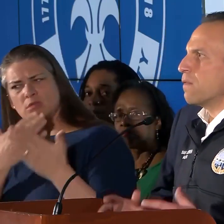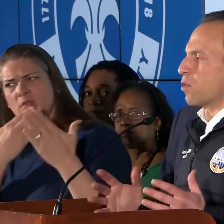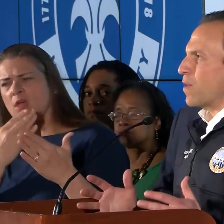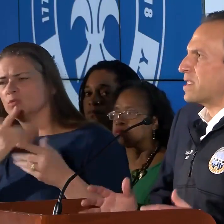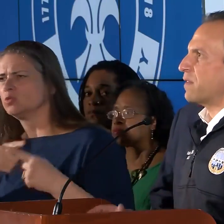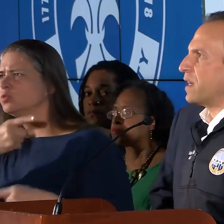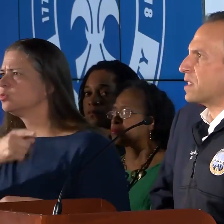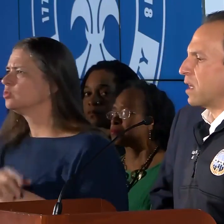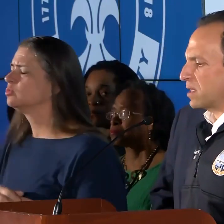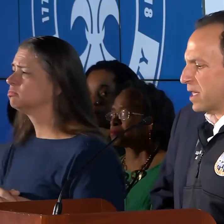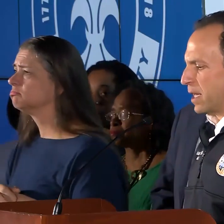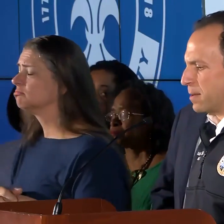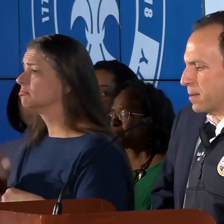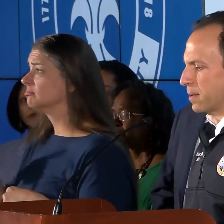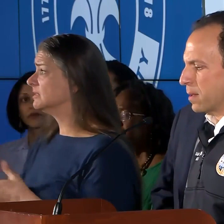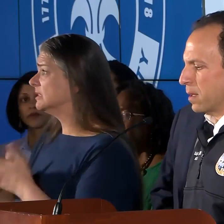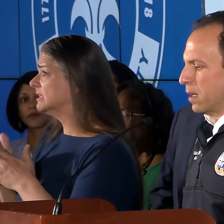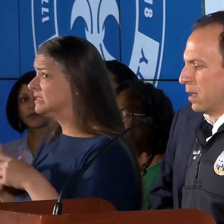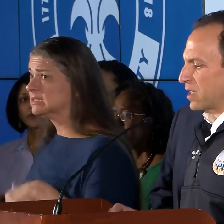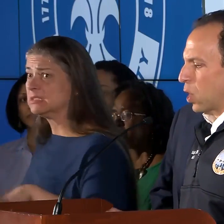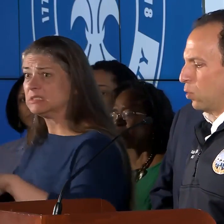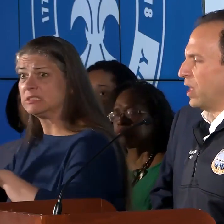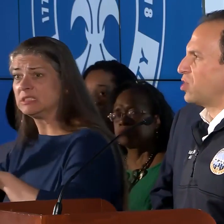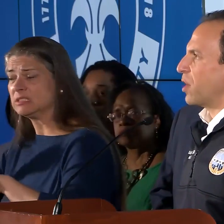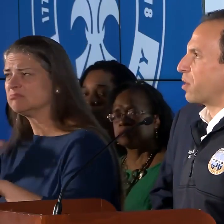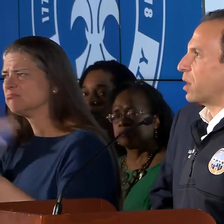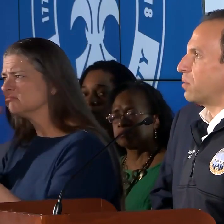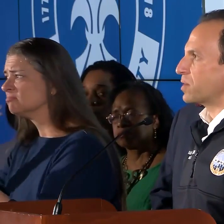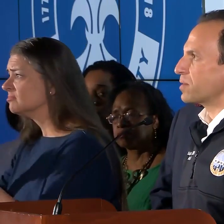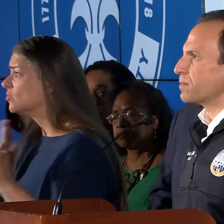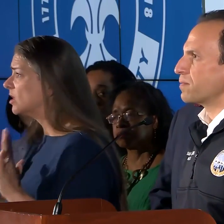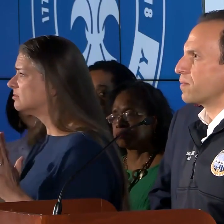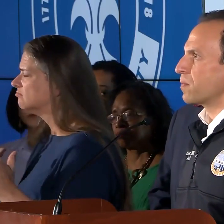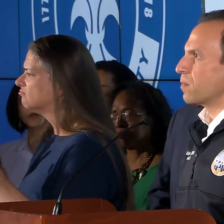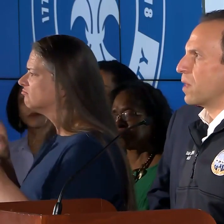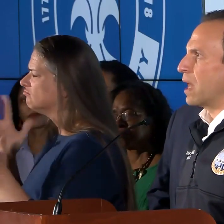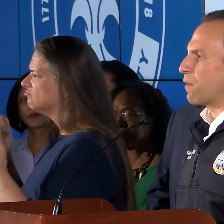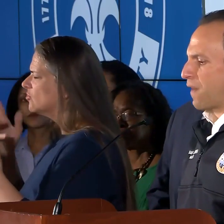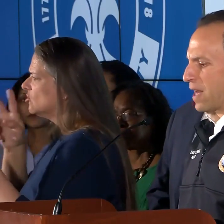for the rest of us in our city. Let's hold each other close and provide